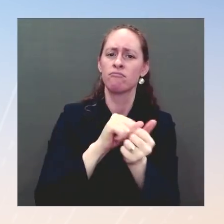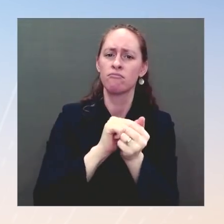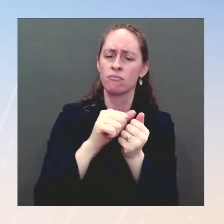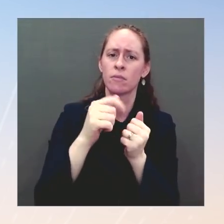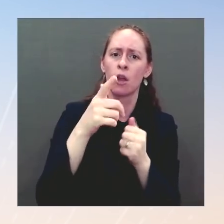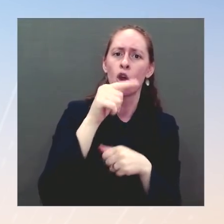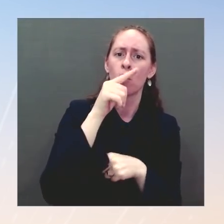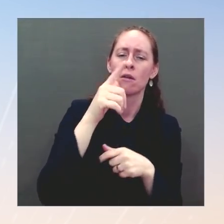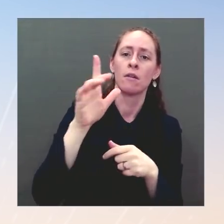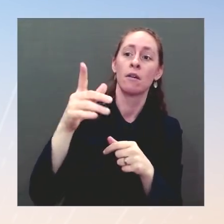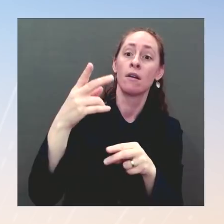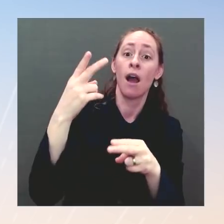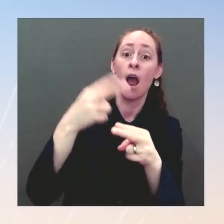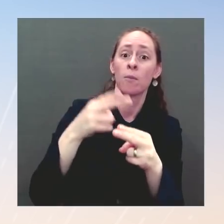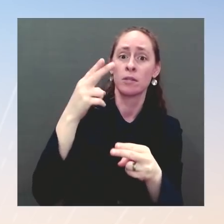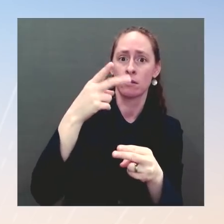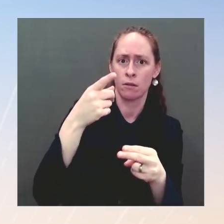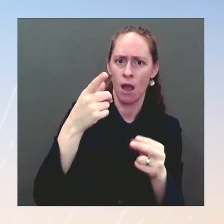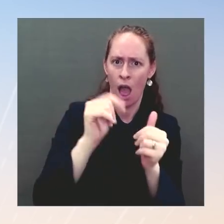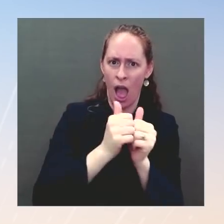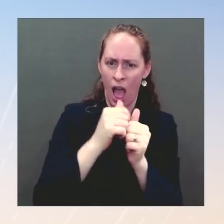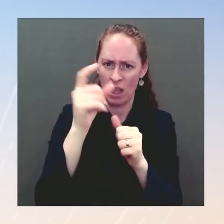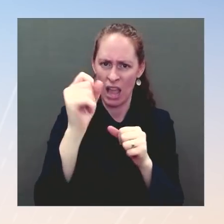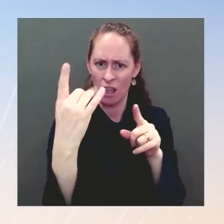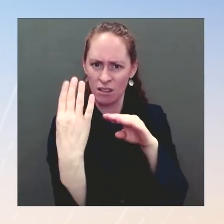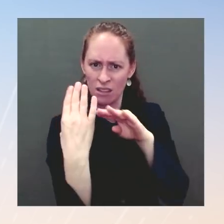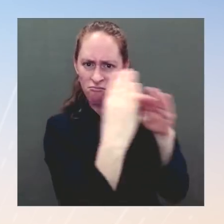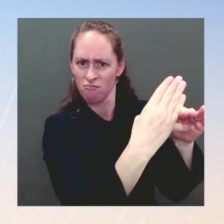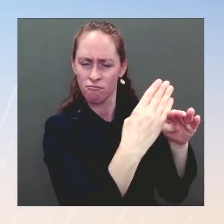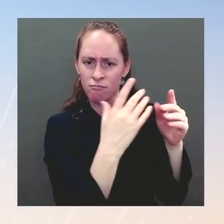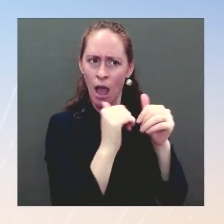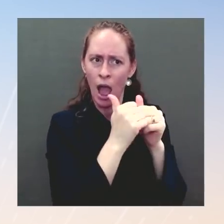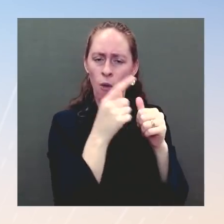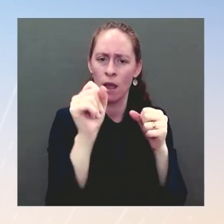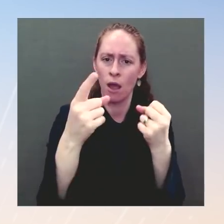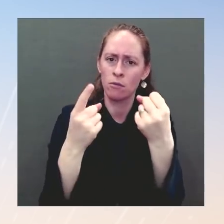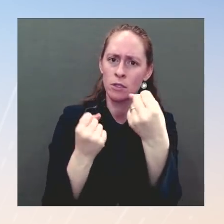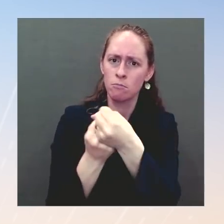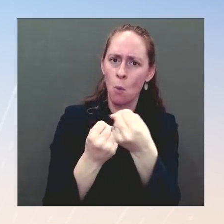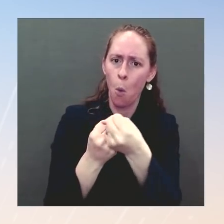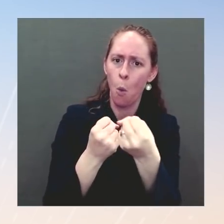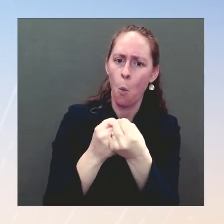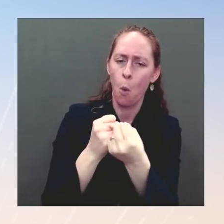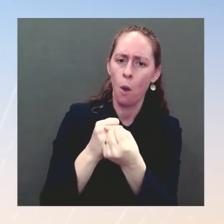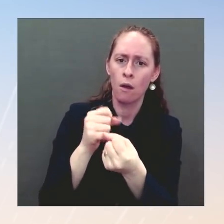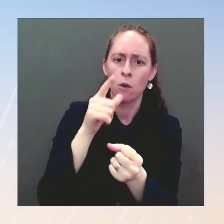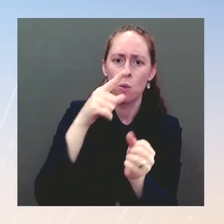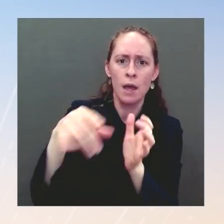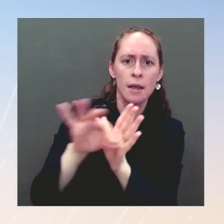Ms. Psaki: That's a good question, April. I think what we mean by that is: There are a range of eminently qualified Black women